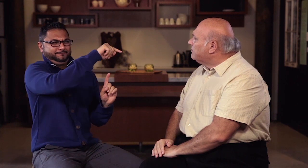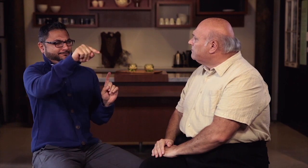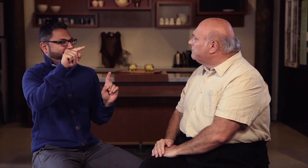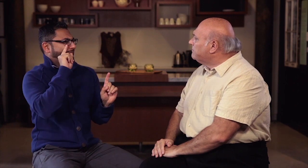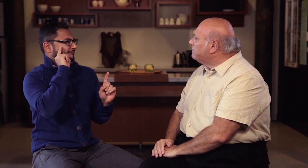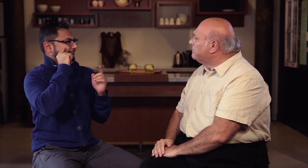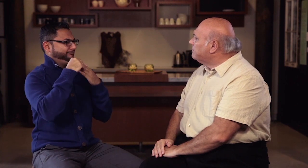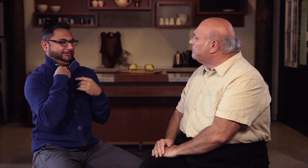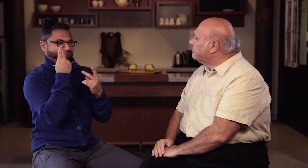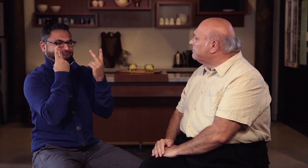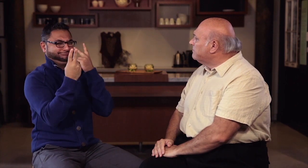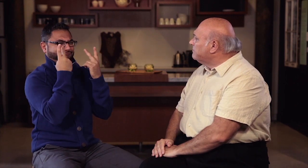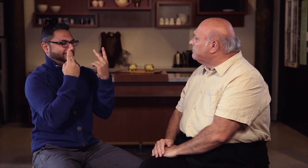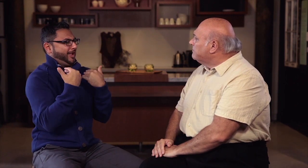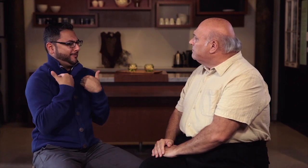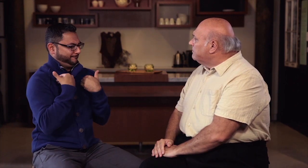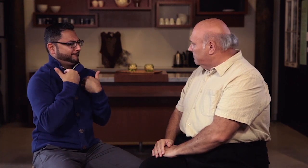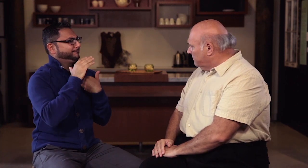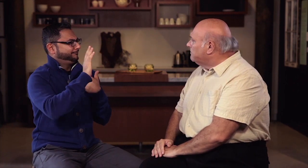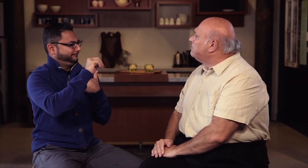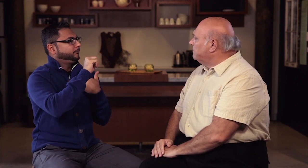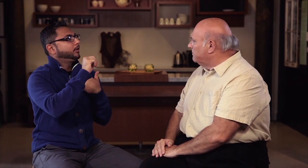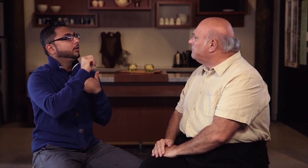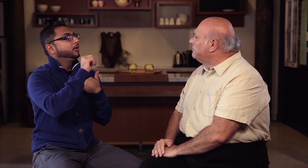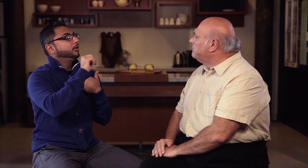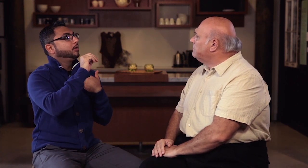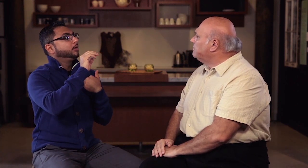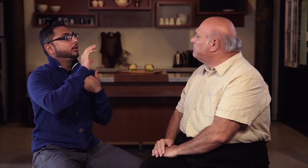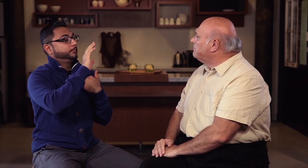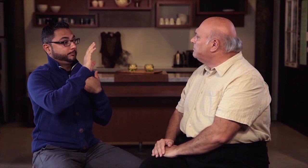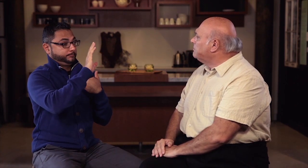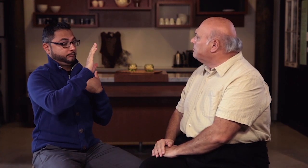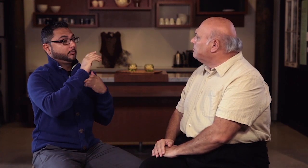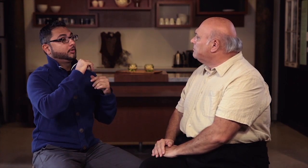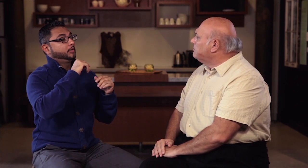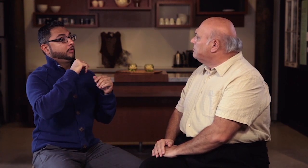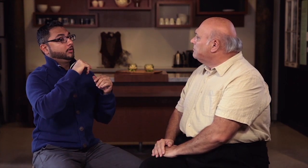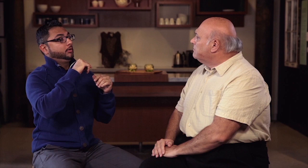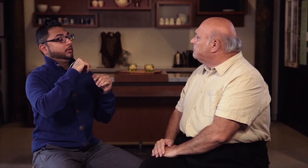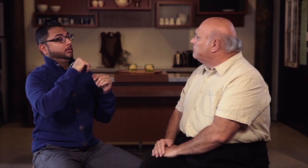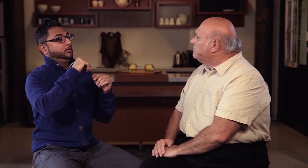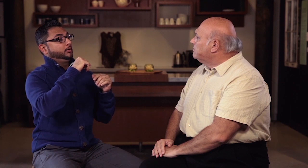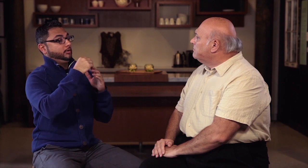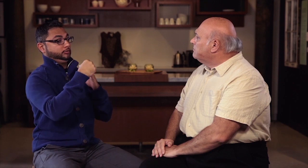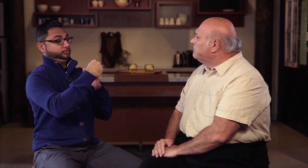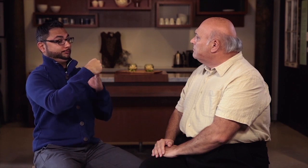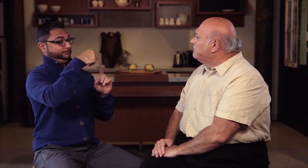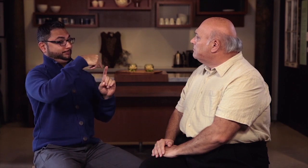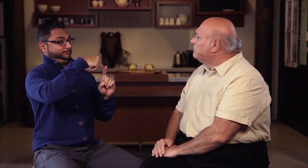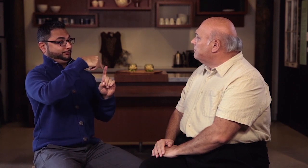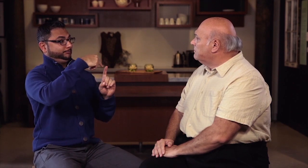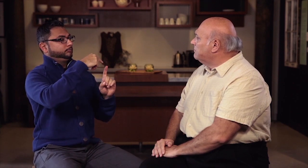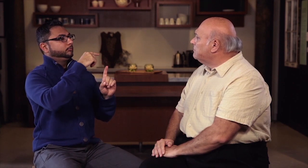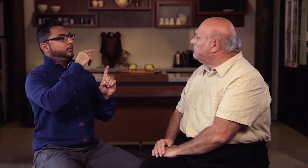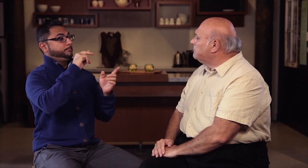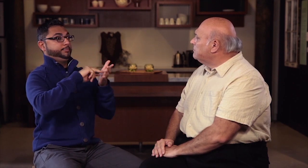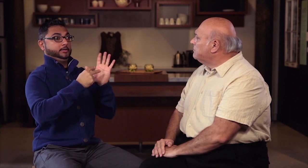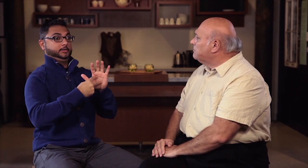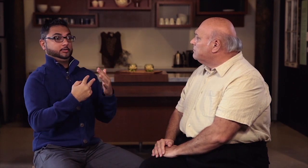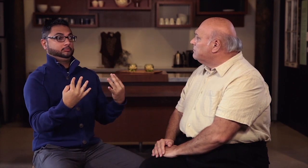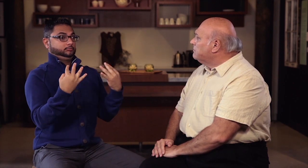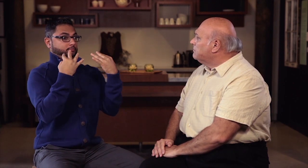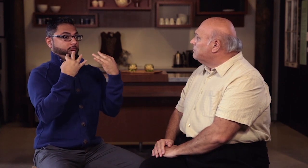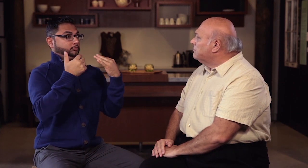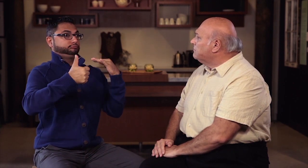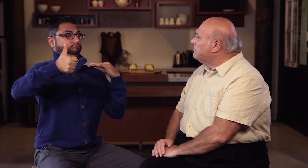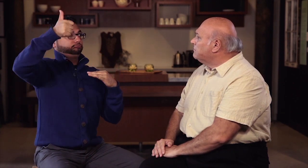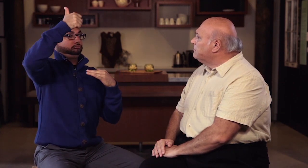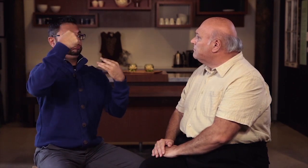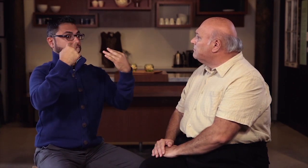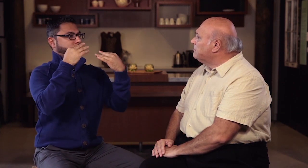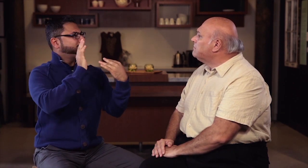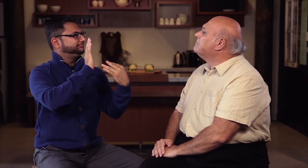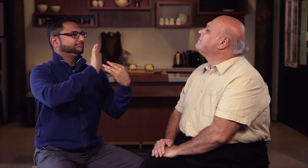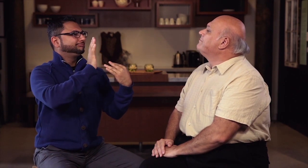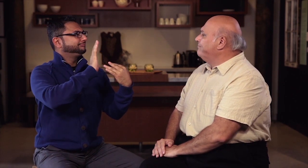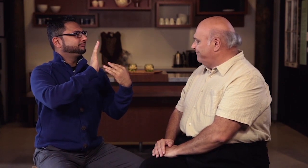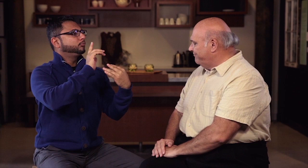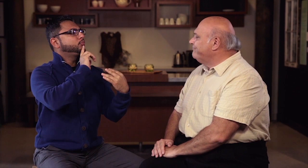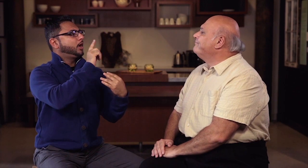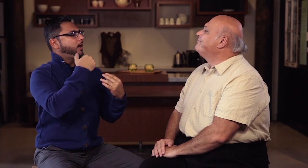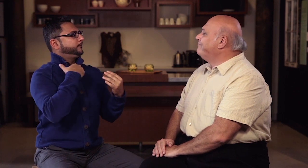these people everywhere. Does leadership mean a person high up who gets lot of attention? No,